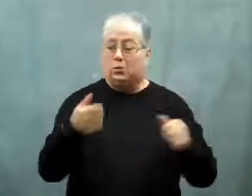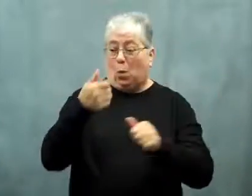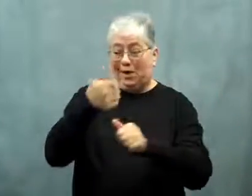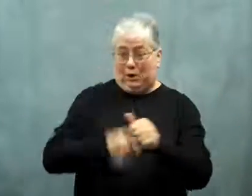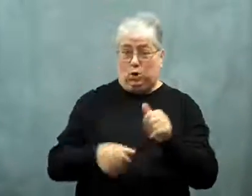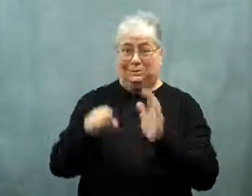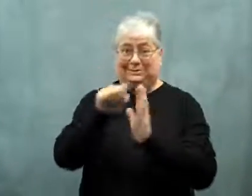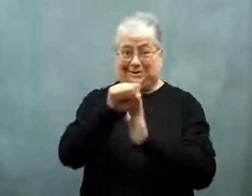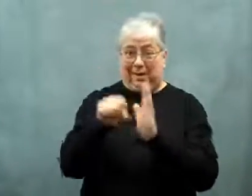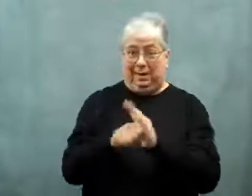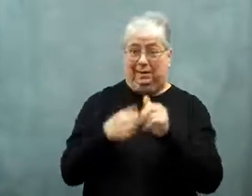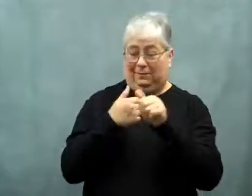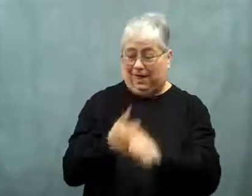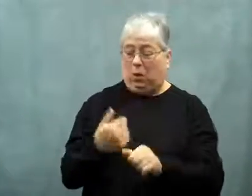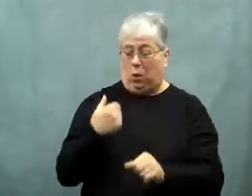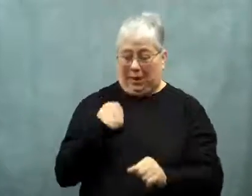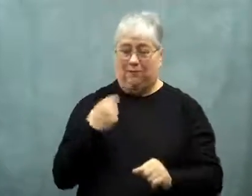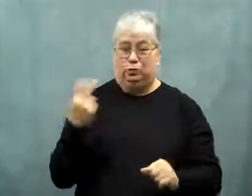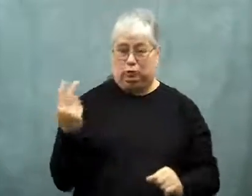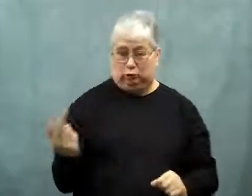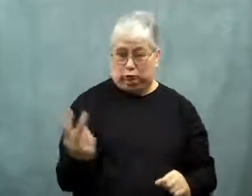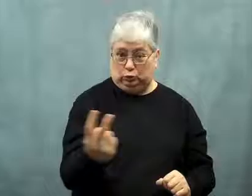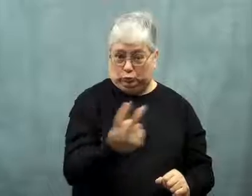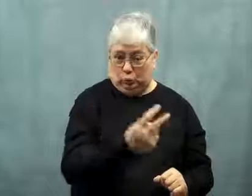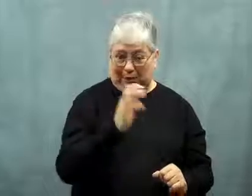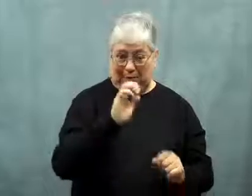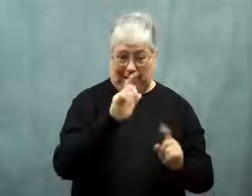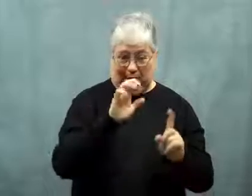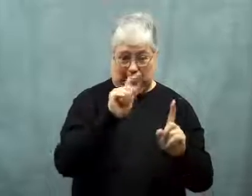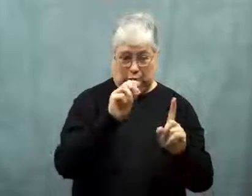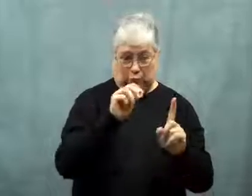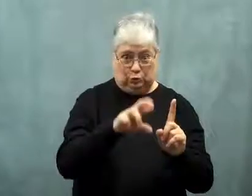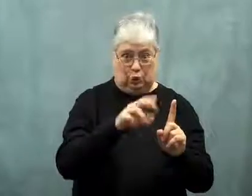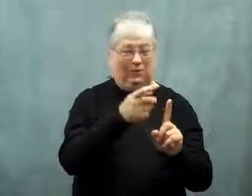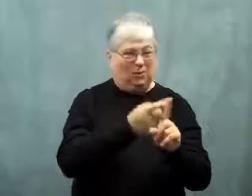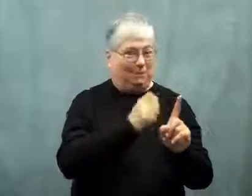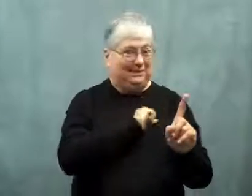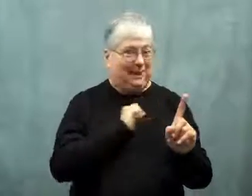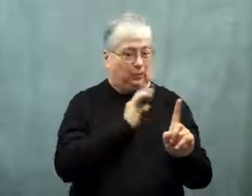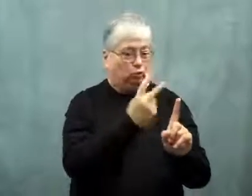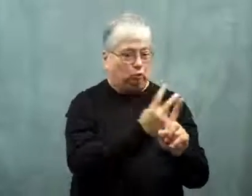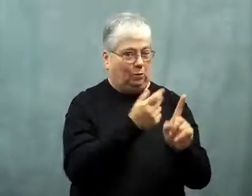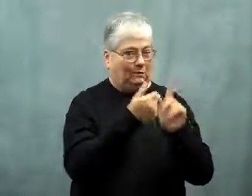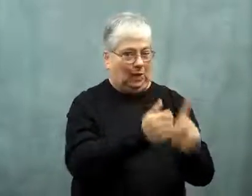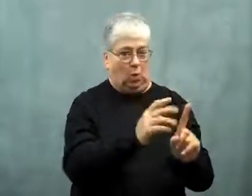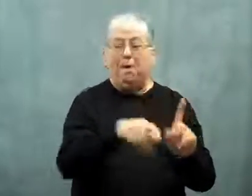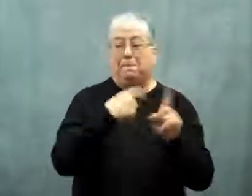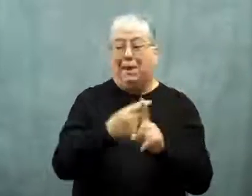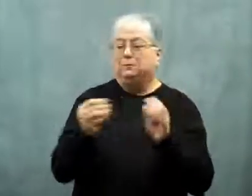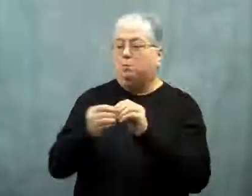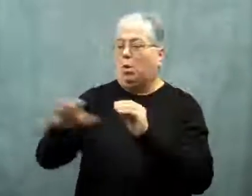So each state has two electors for the two senators,